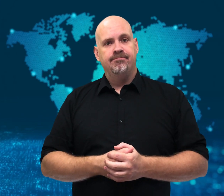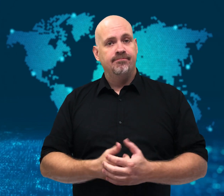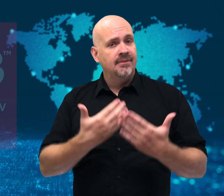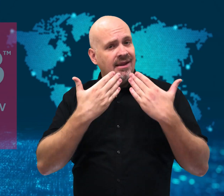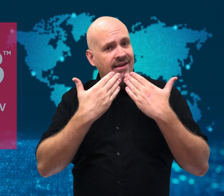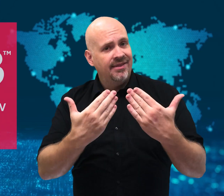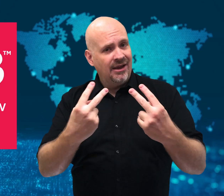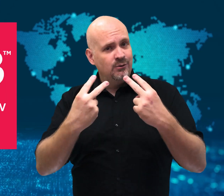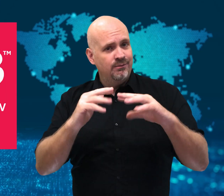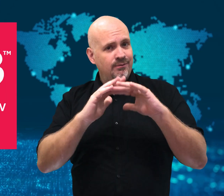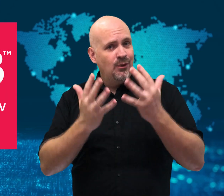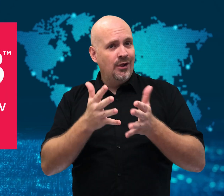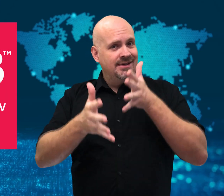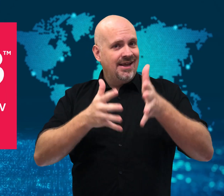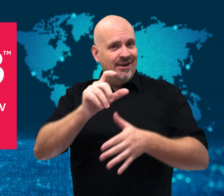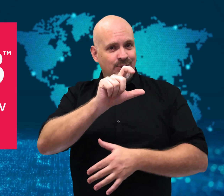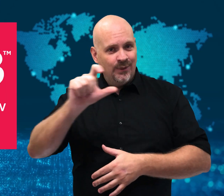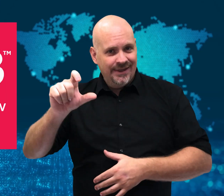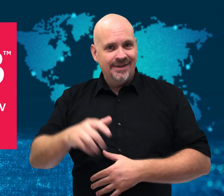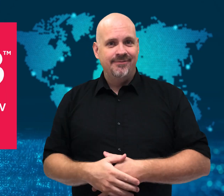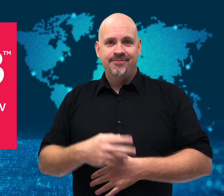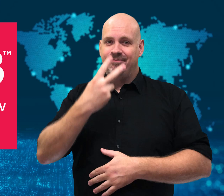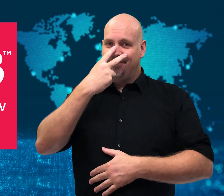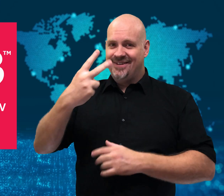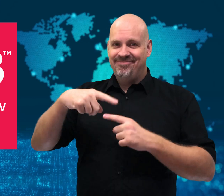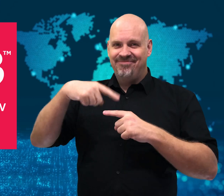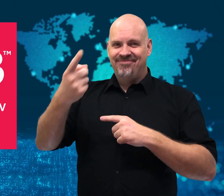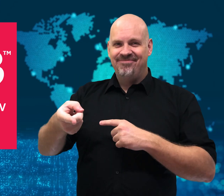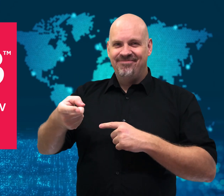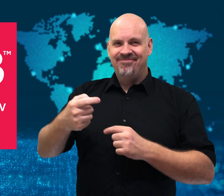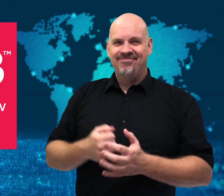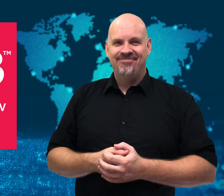Thank you for watching WorldSign Week and see you next time!